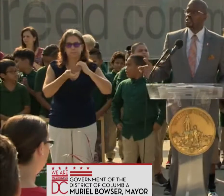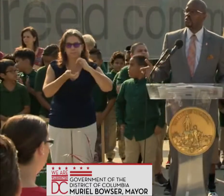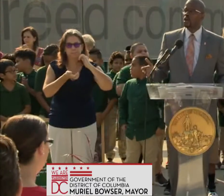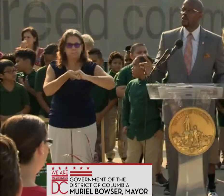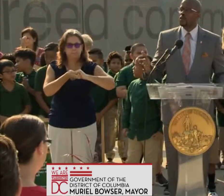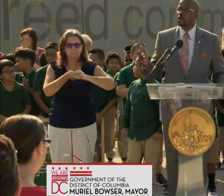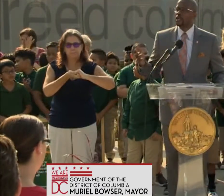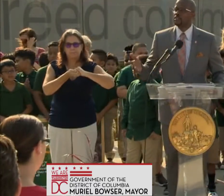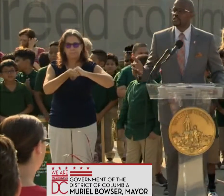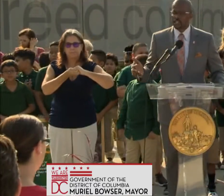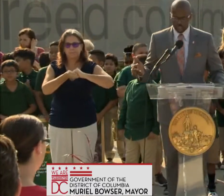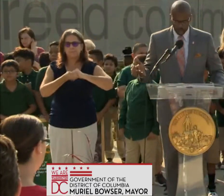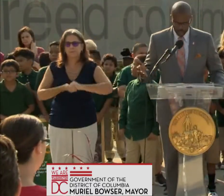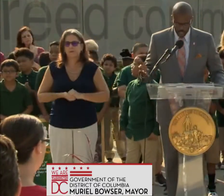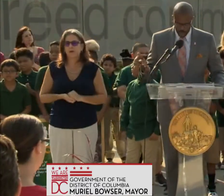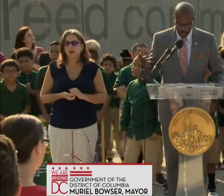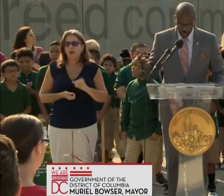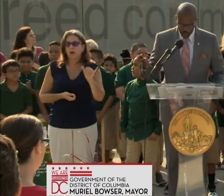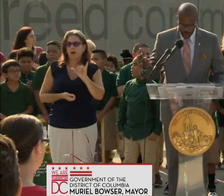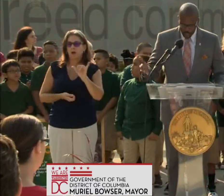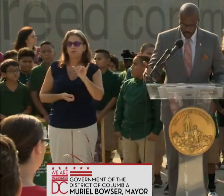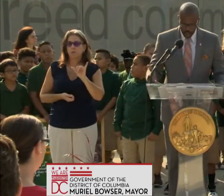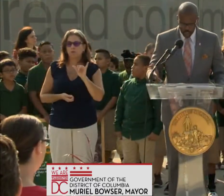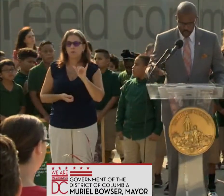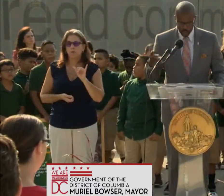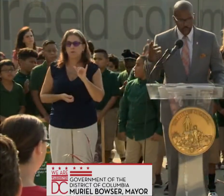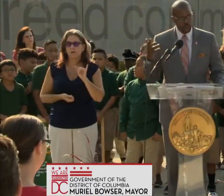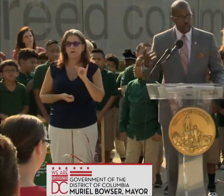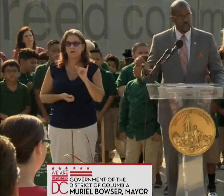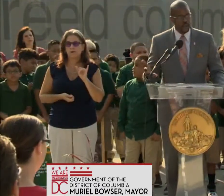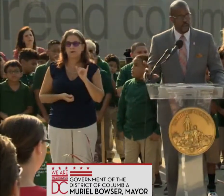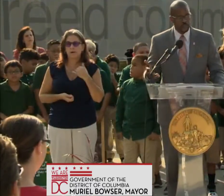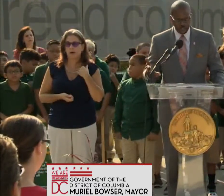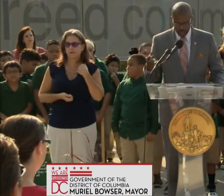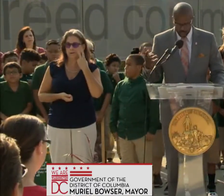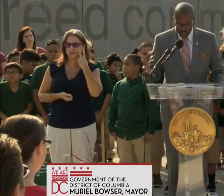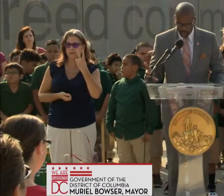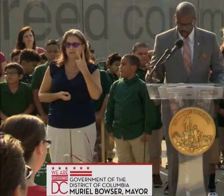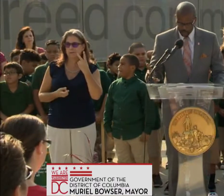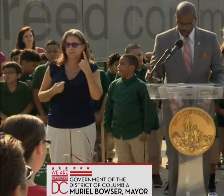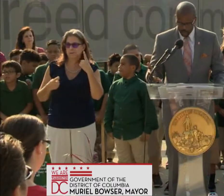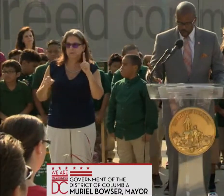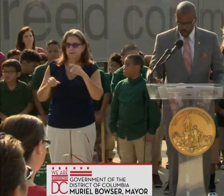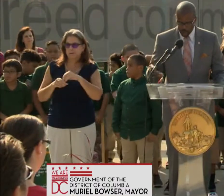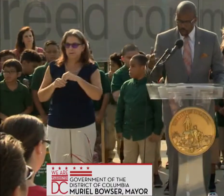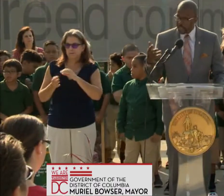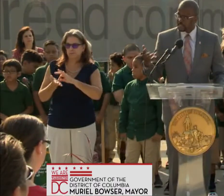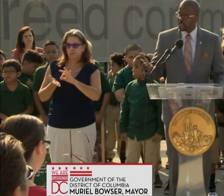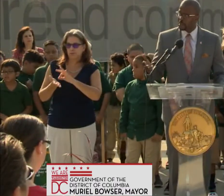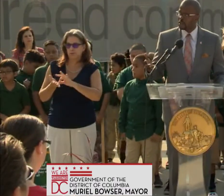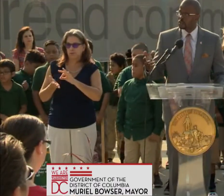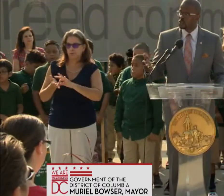know that we're going to see success because we're making investments we're increasing our efforts in stem we're investing in middle school